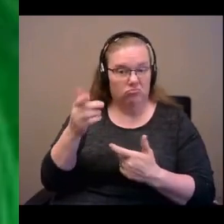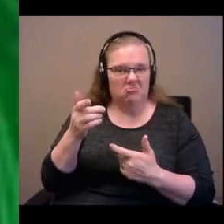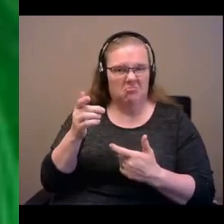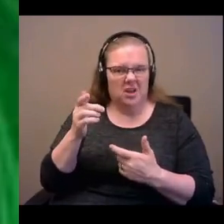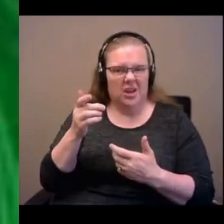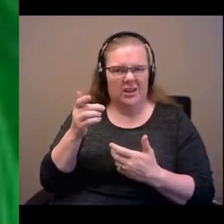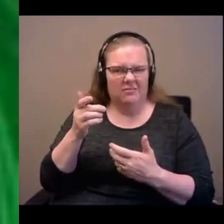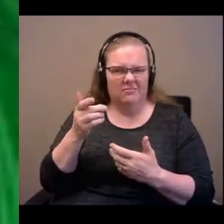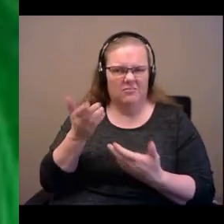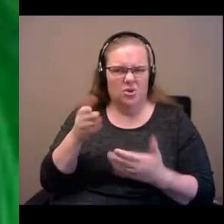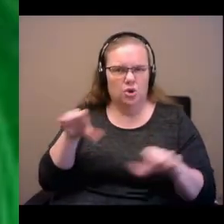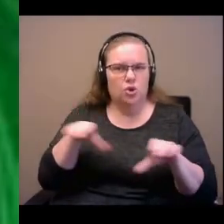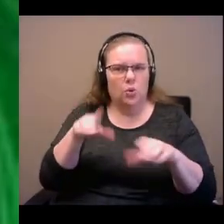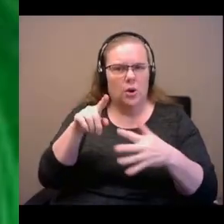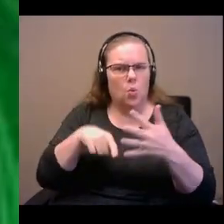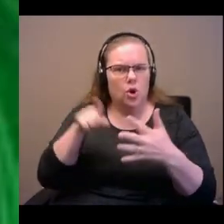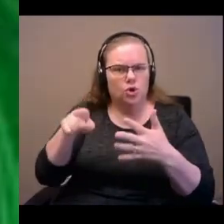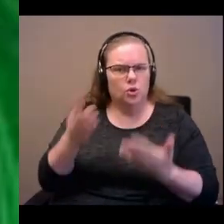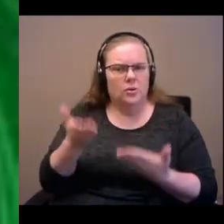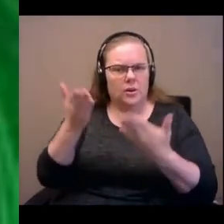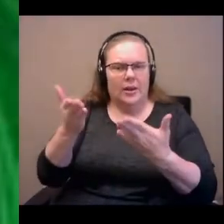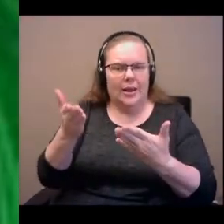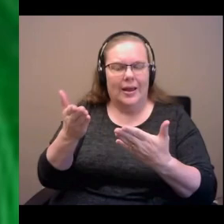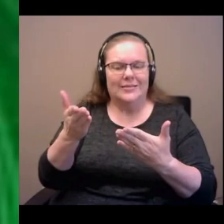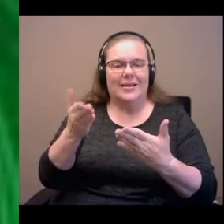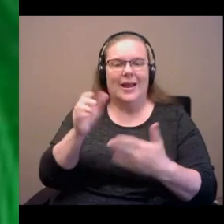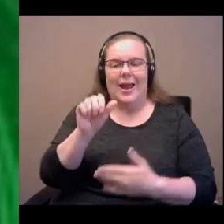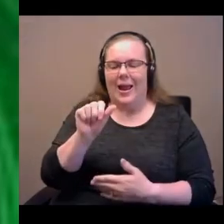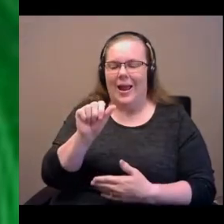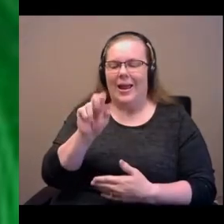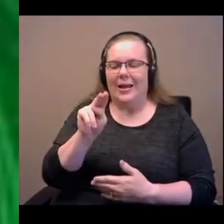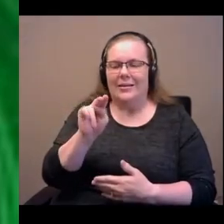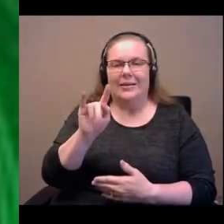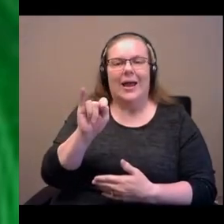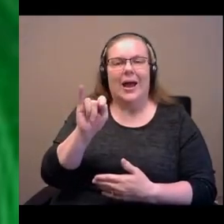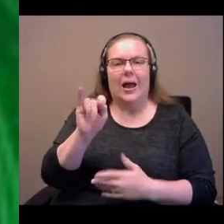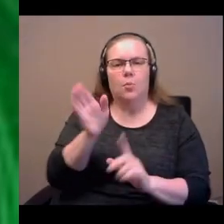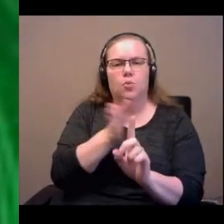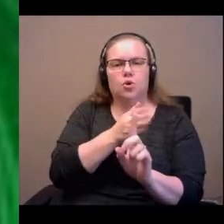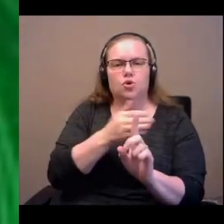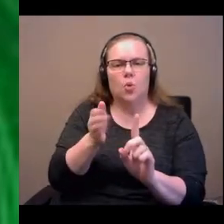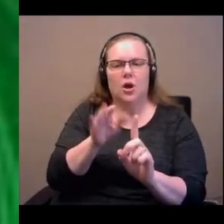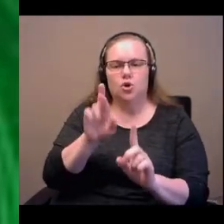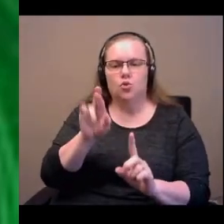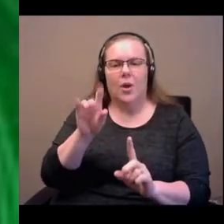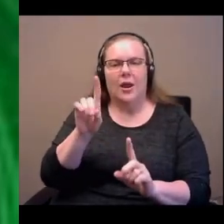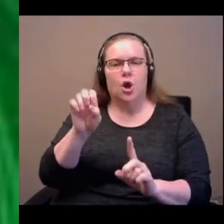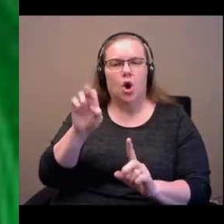an ingrained anti-persuasion radar. It’s almost like a missile defense system that looks in the